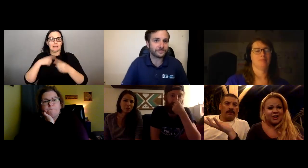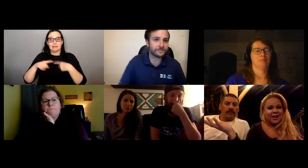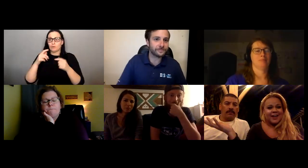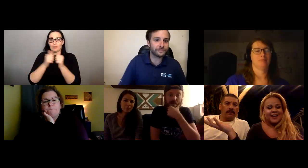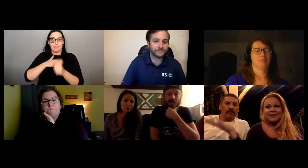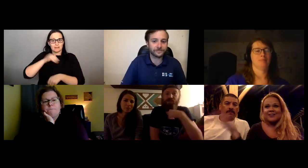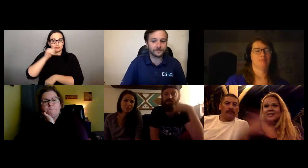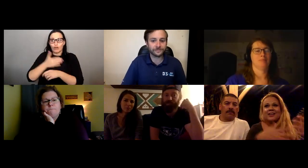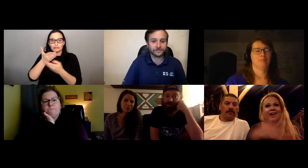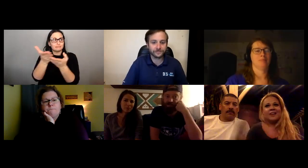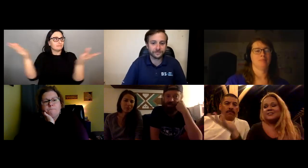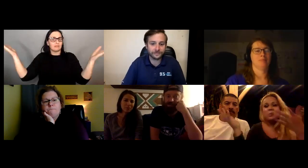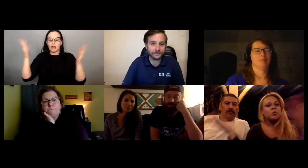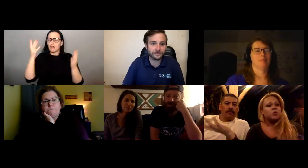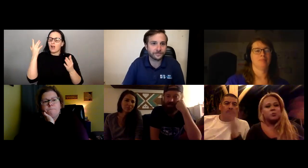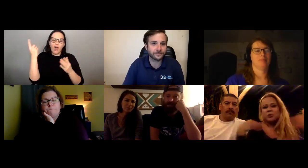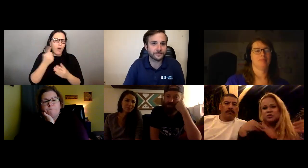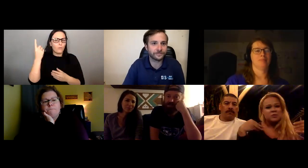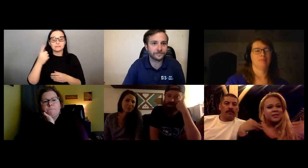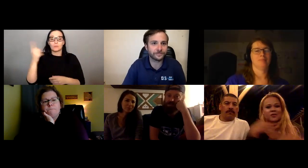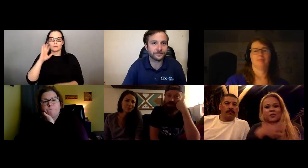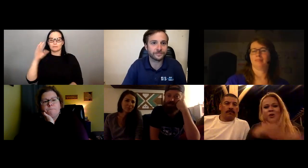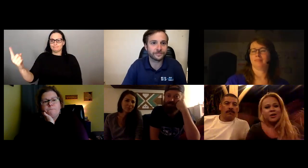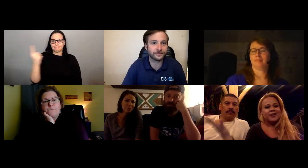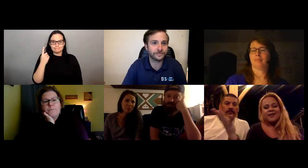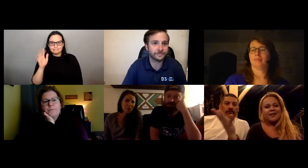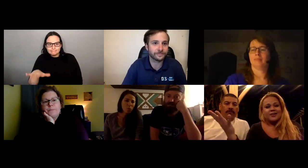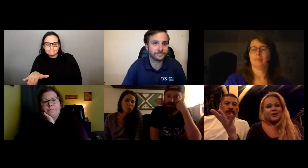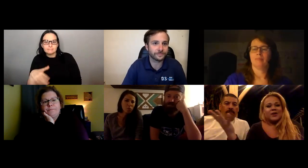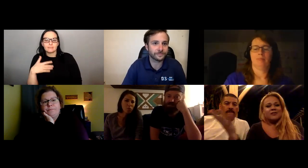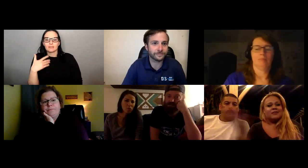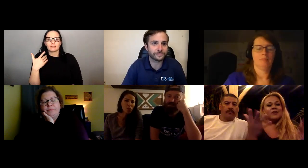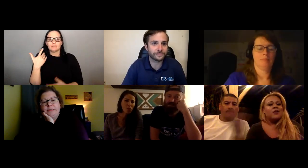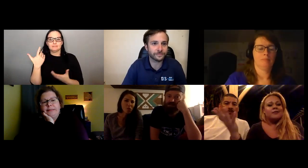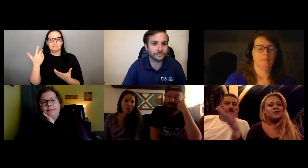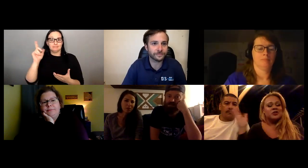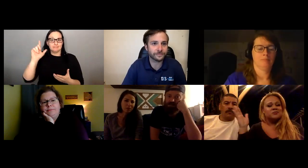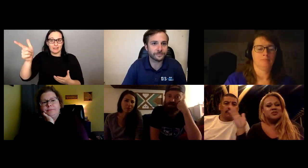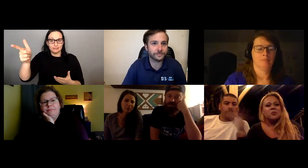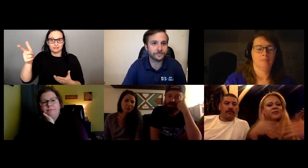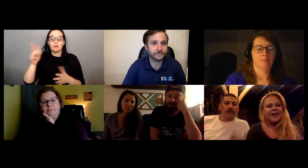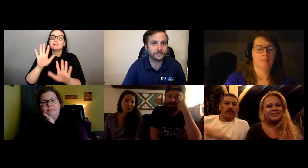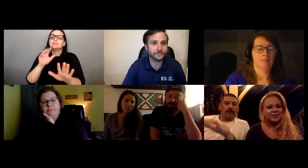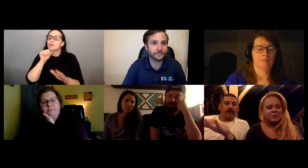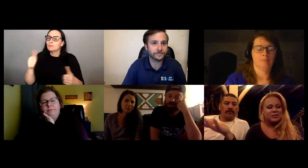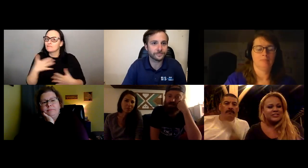and uh someone will approach me or you know and later on you know don't be